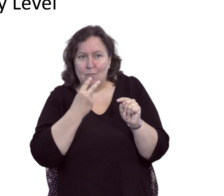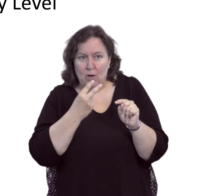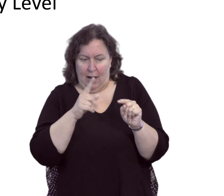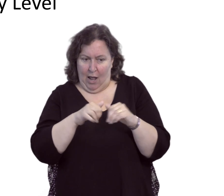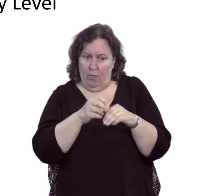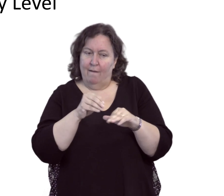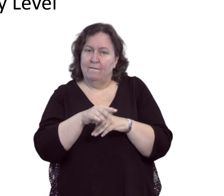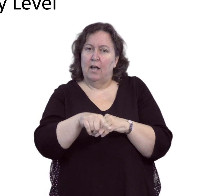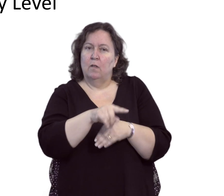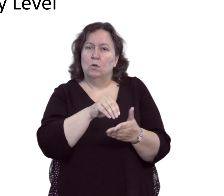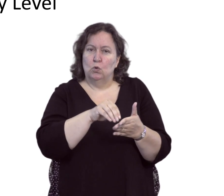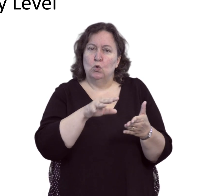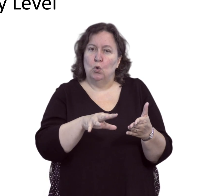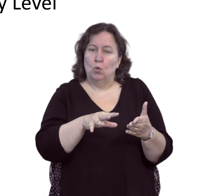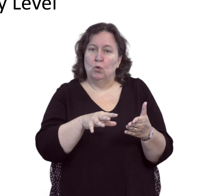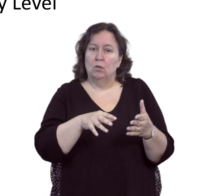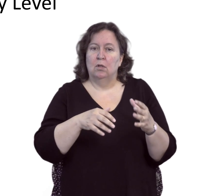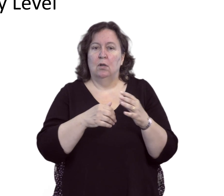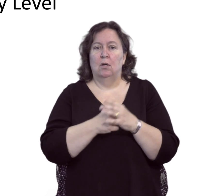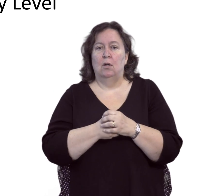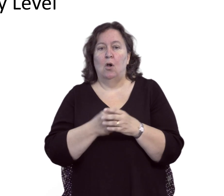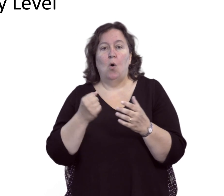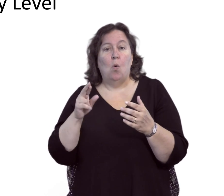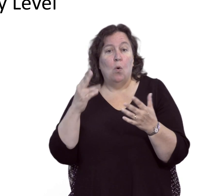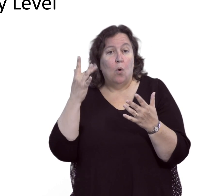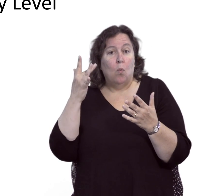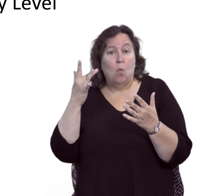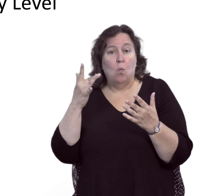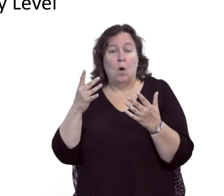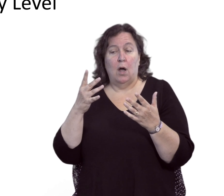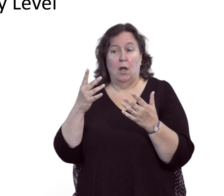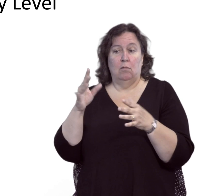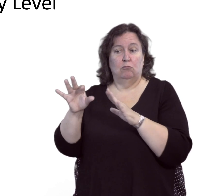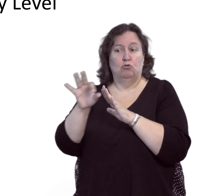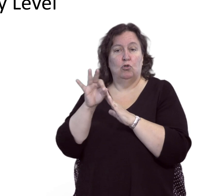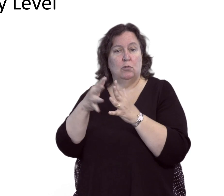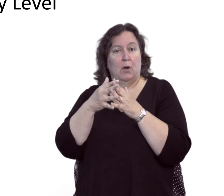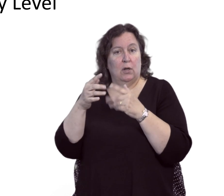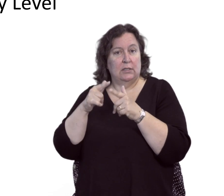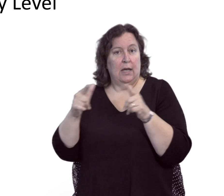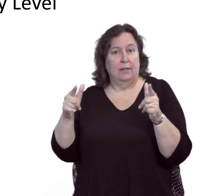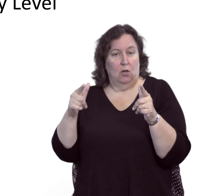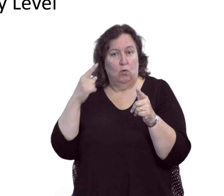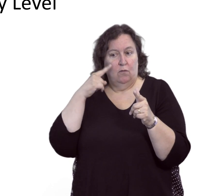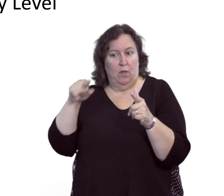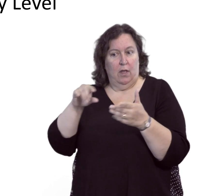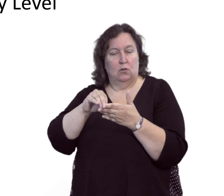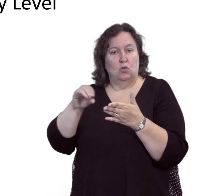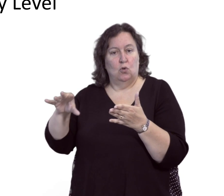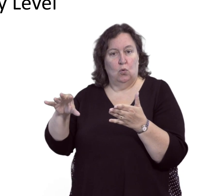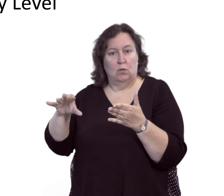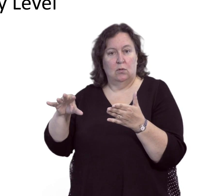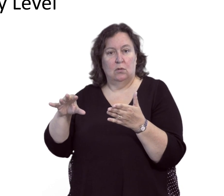affects the student, or why American Sign Language has been chosen,